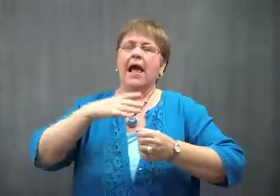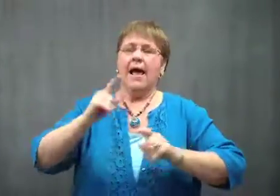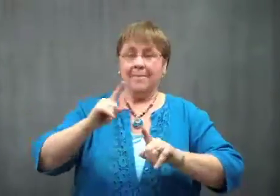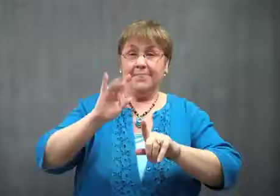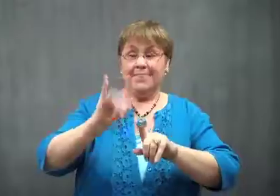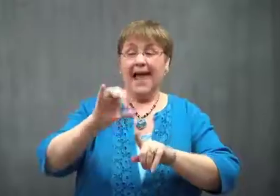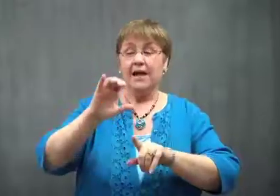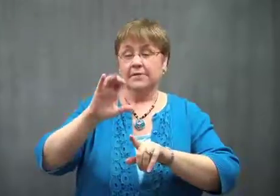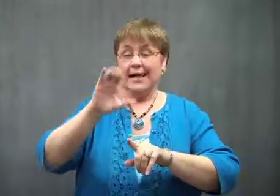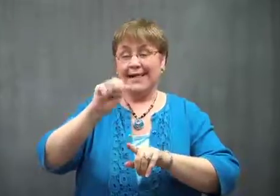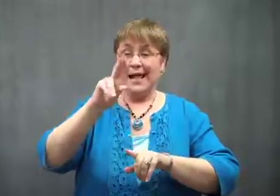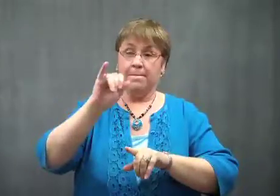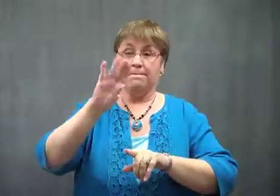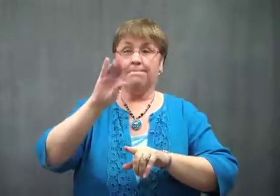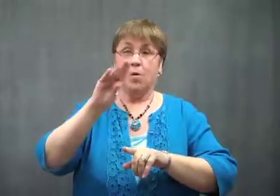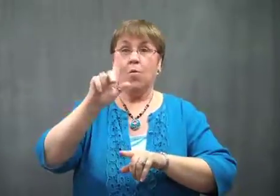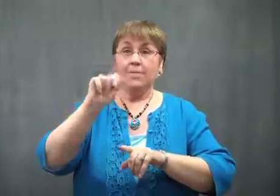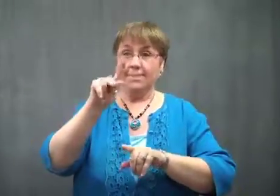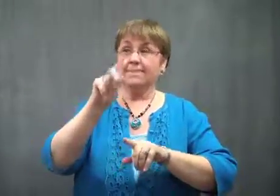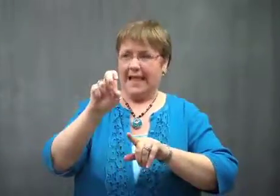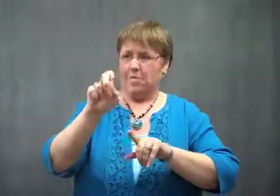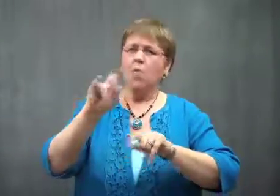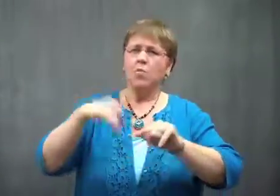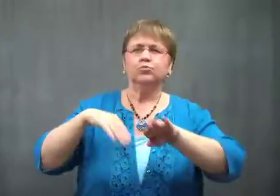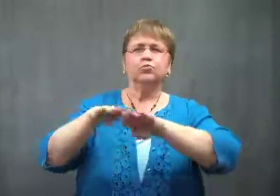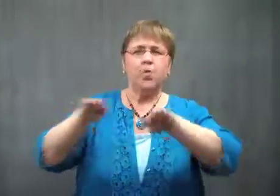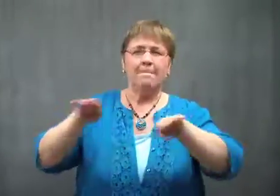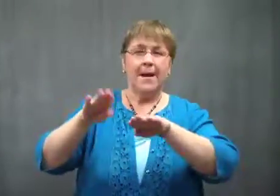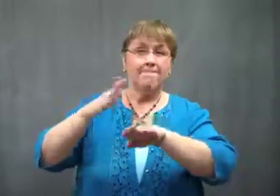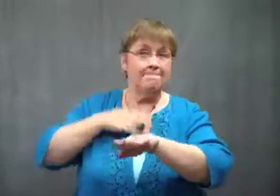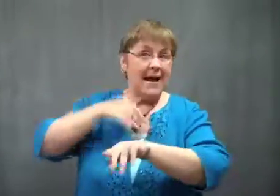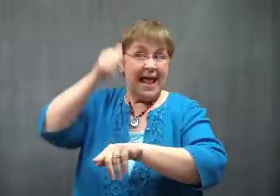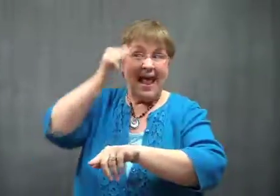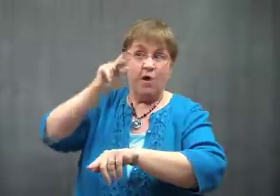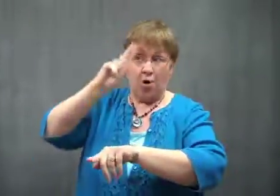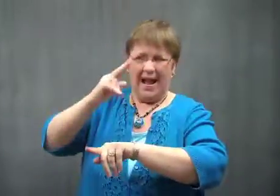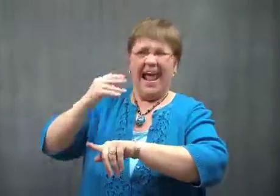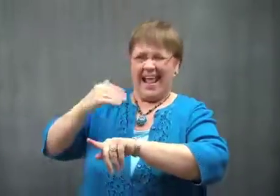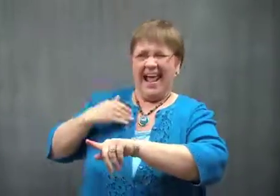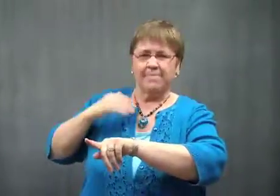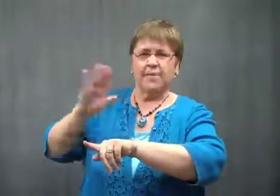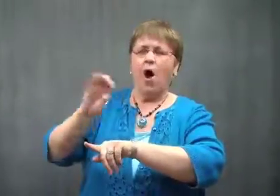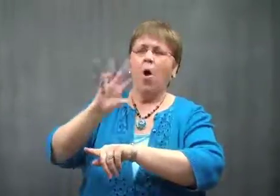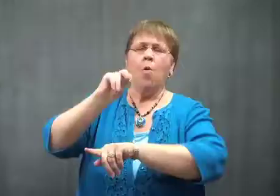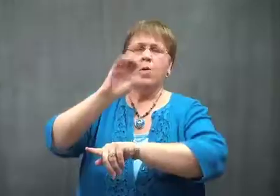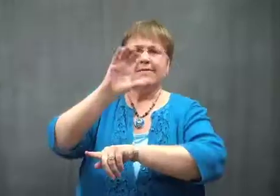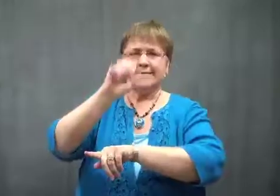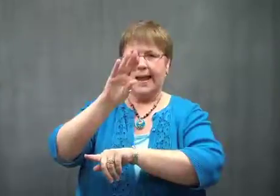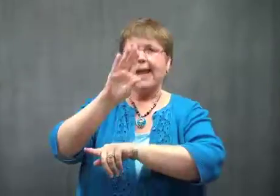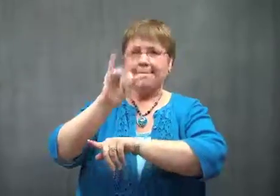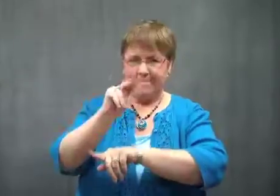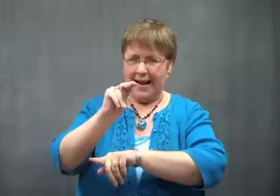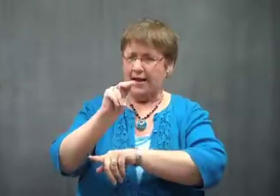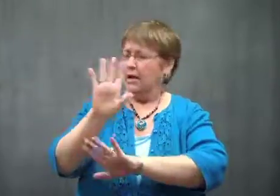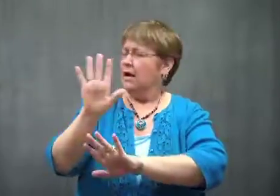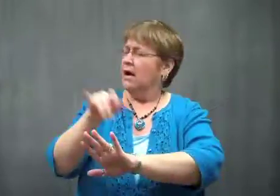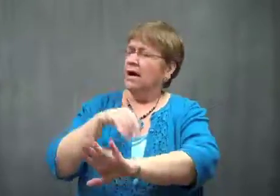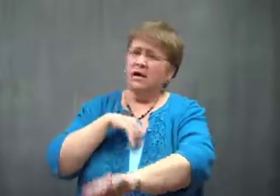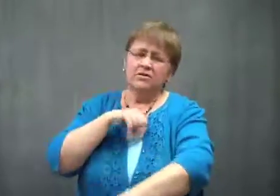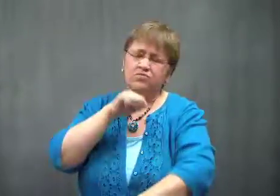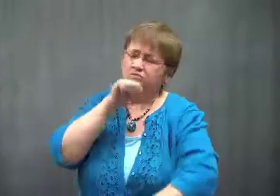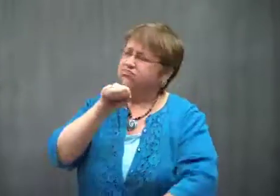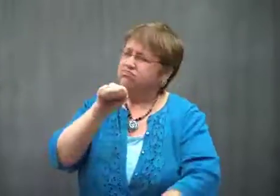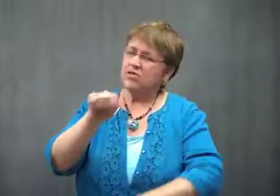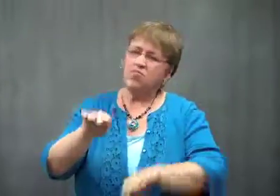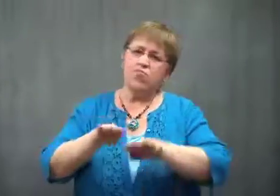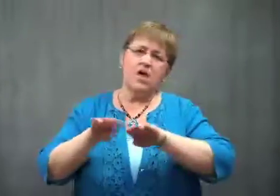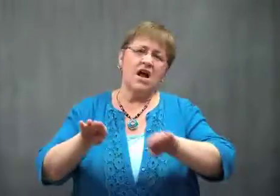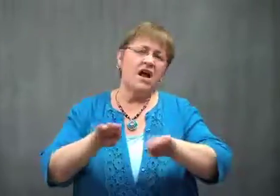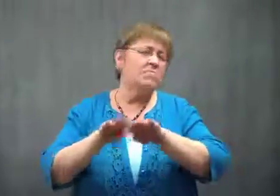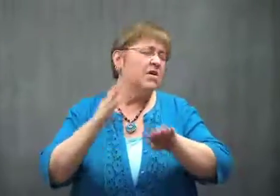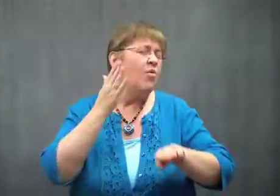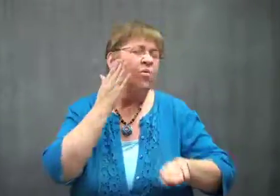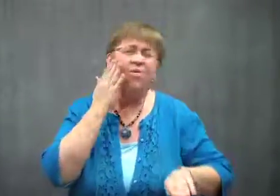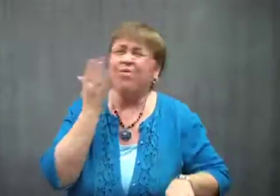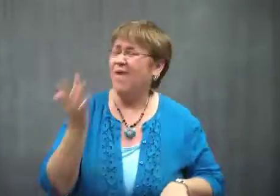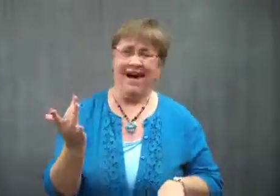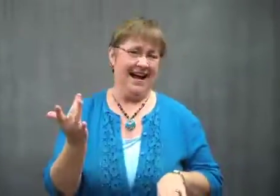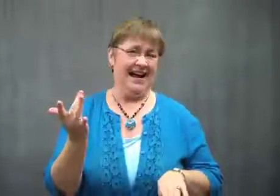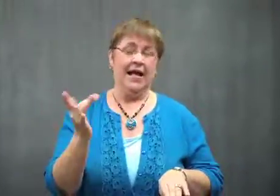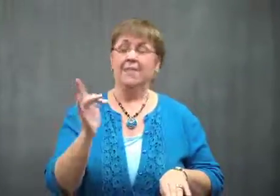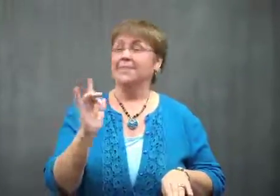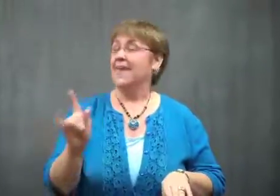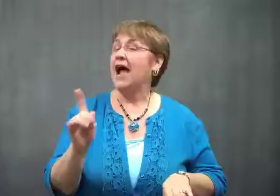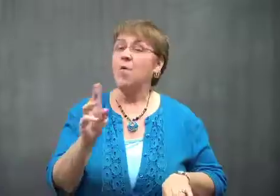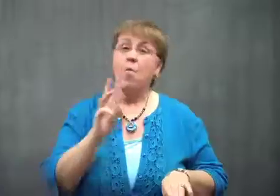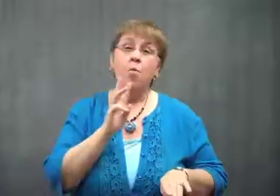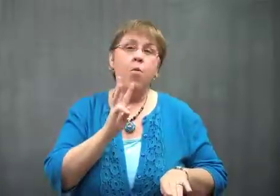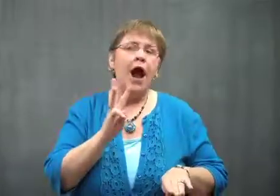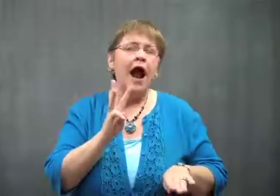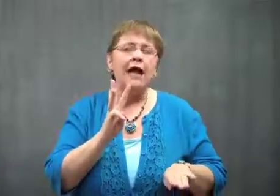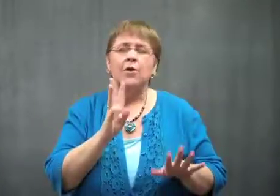My aunt and uncle had a cabin on Caribou Lake. I loved to swim there.